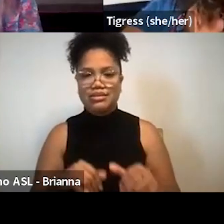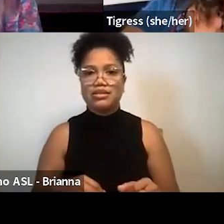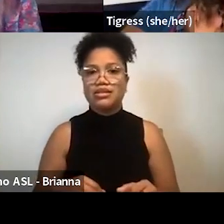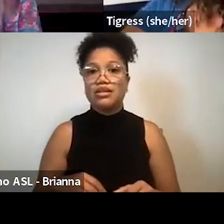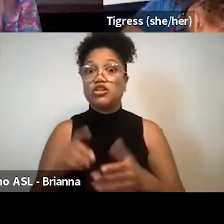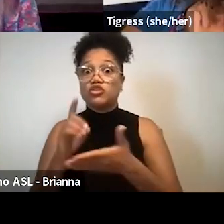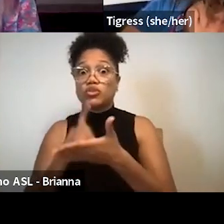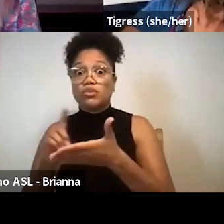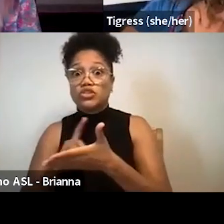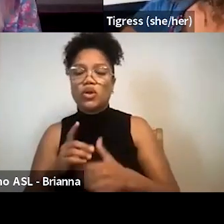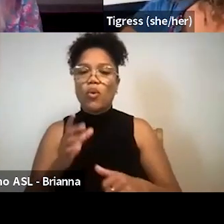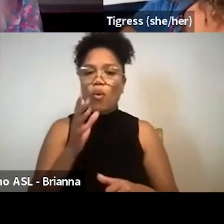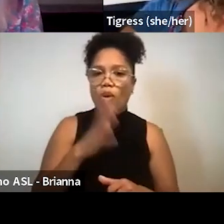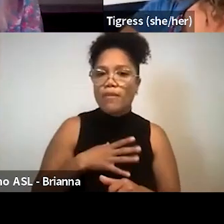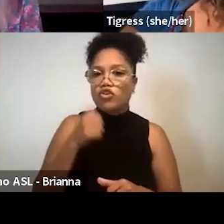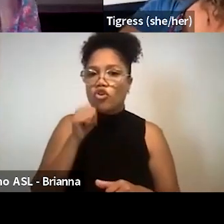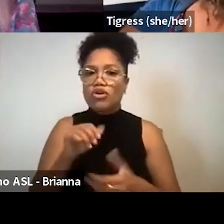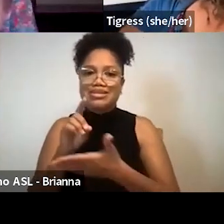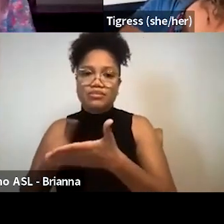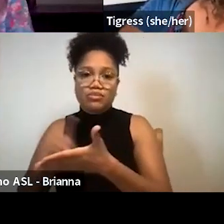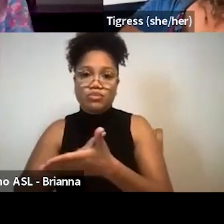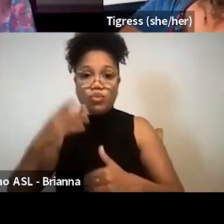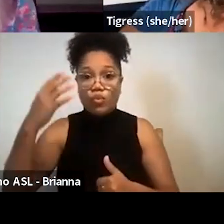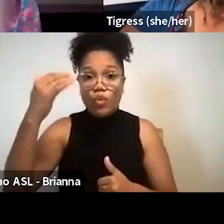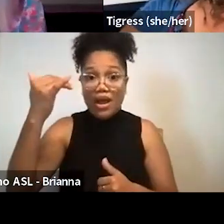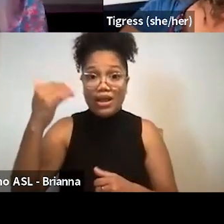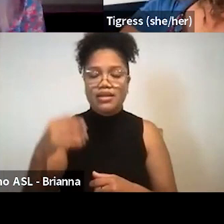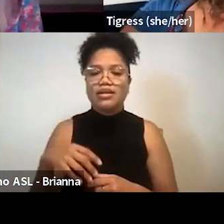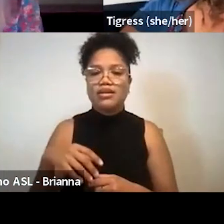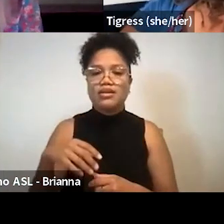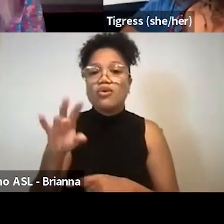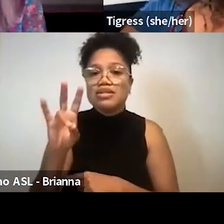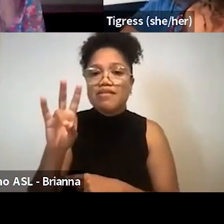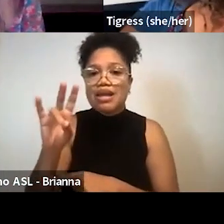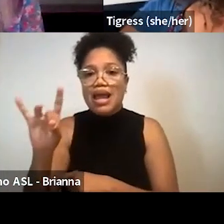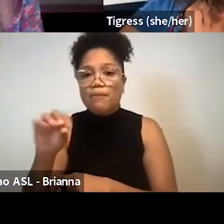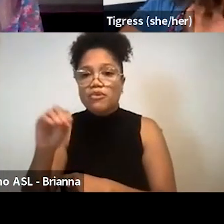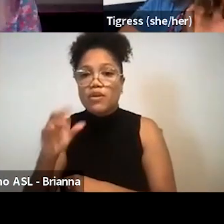often face discrimination because their body size 78% of women living in larger bodies and 71% of girls.